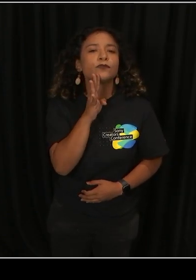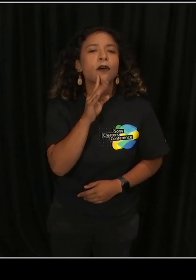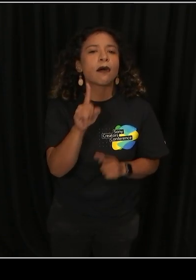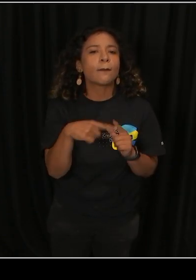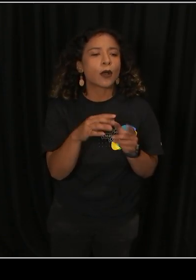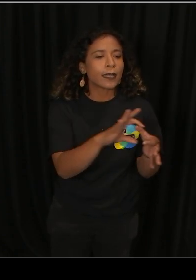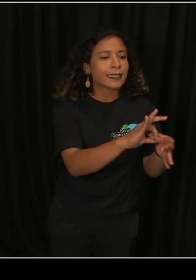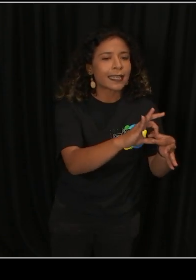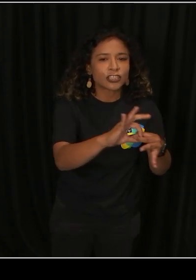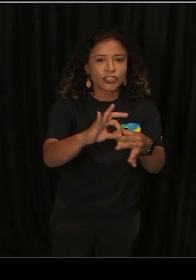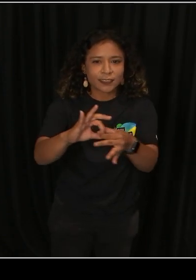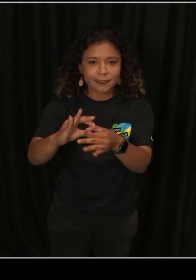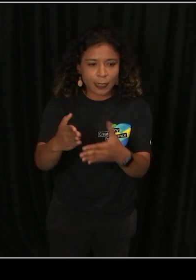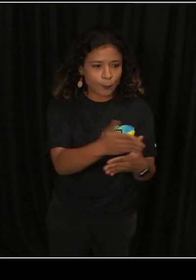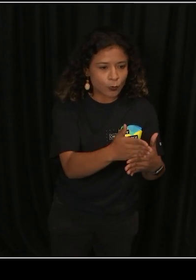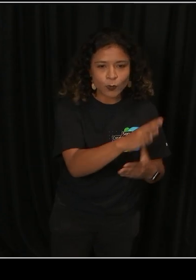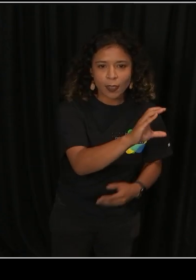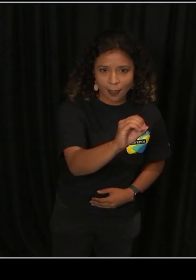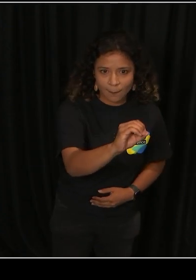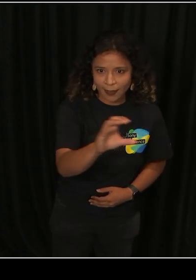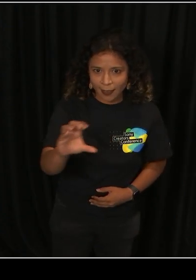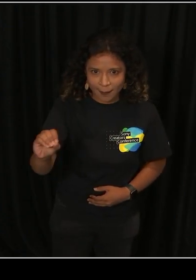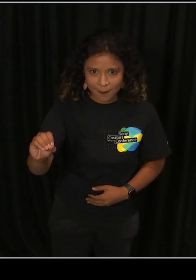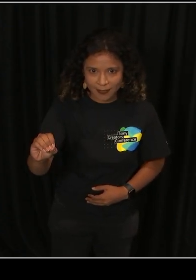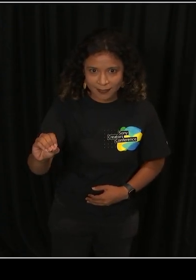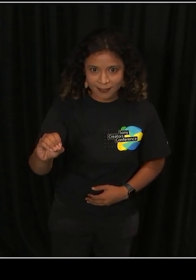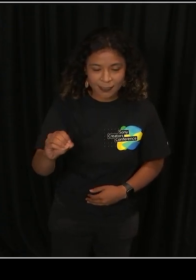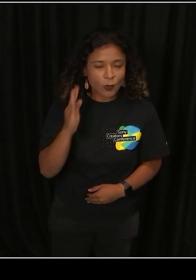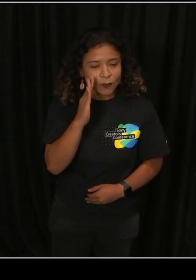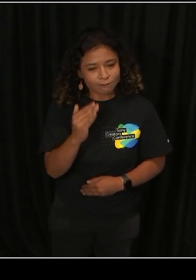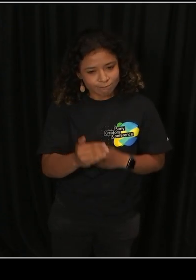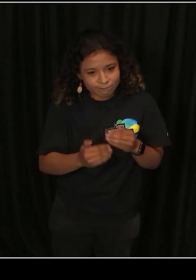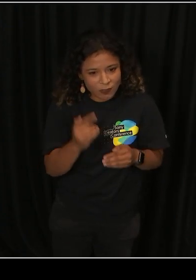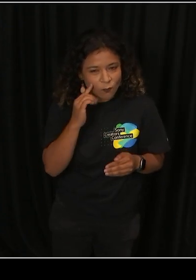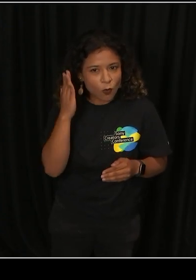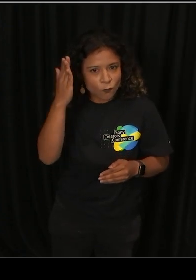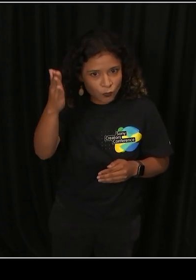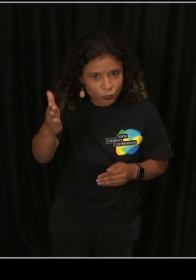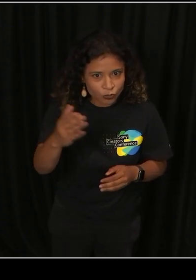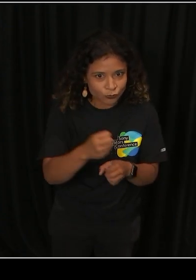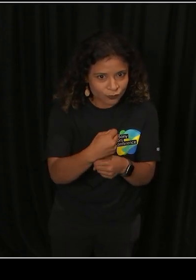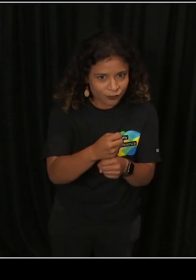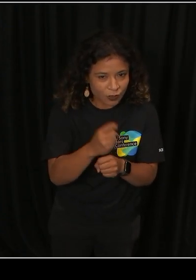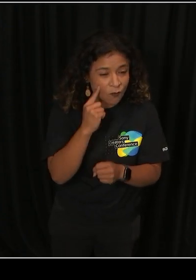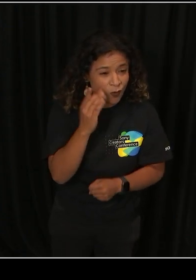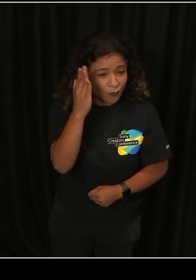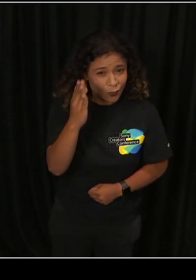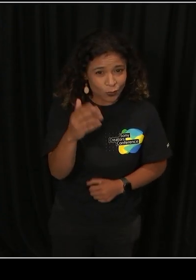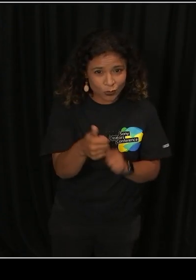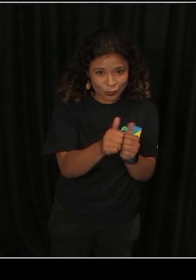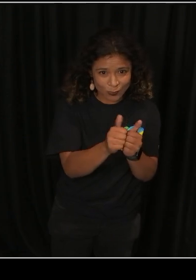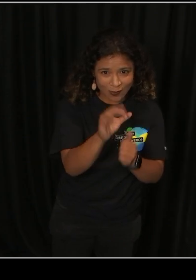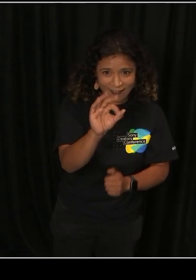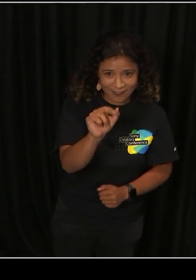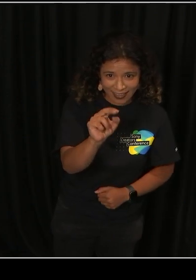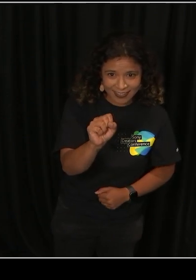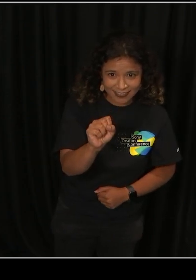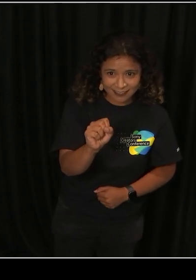the companies fuels next generation experiences for current, as well as future sports fans. We will kick it off with Sam from Hawk-Eye.